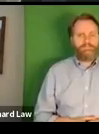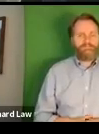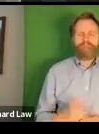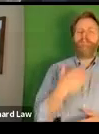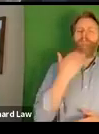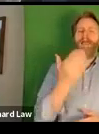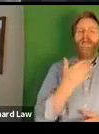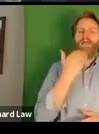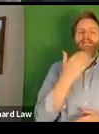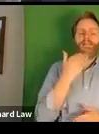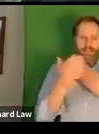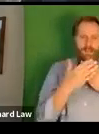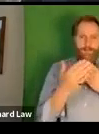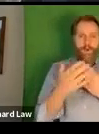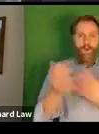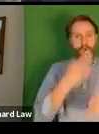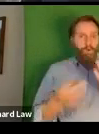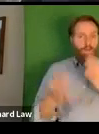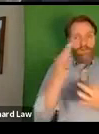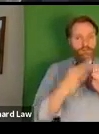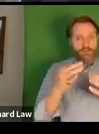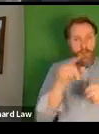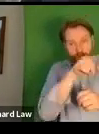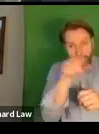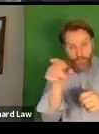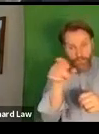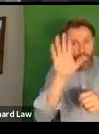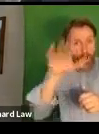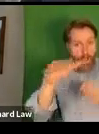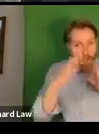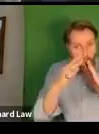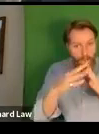as I say keep them coming in if there's something you want to raise the next